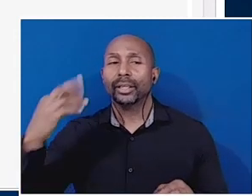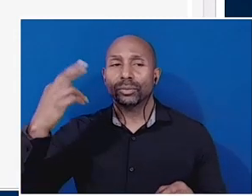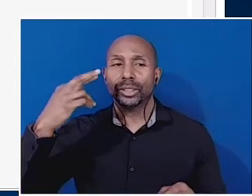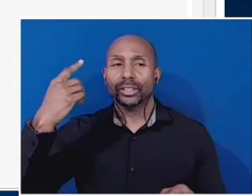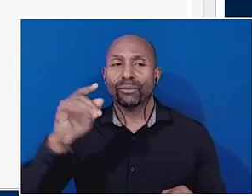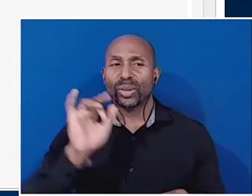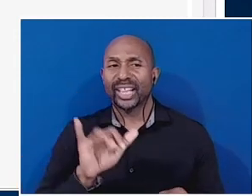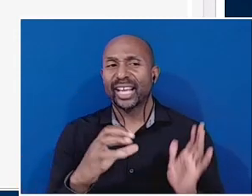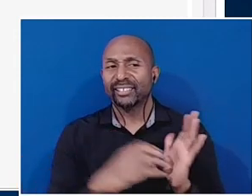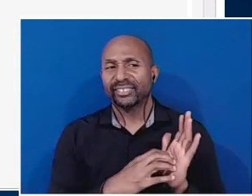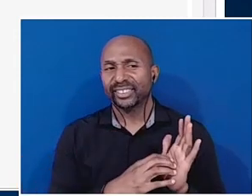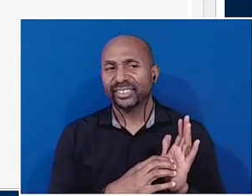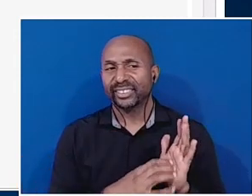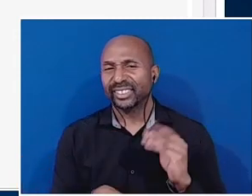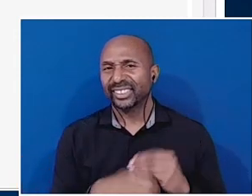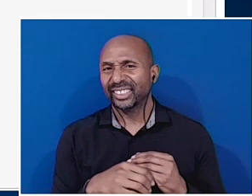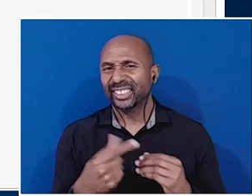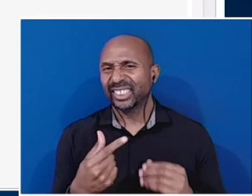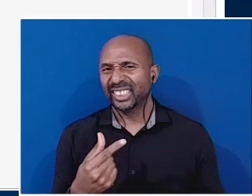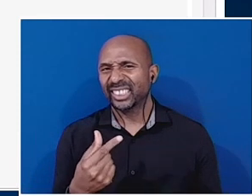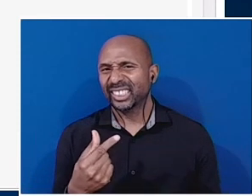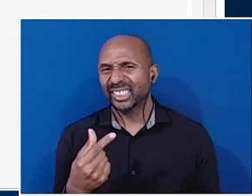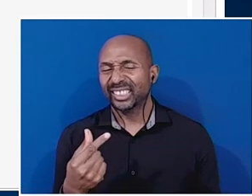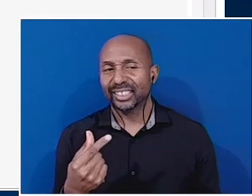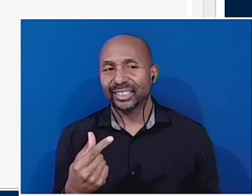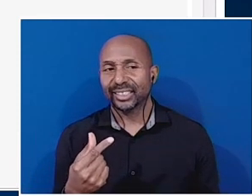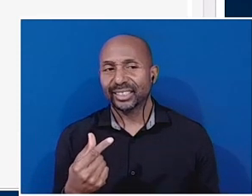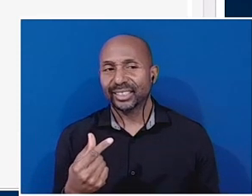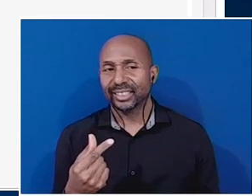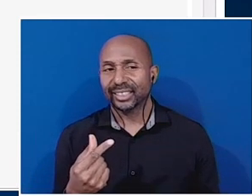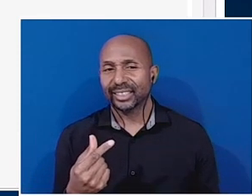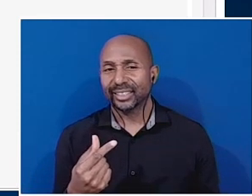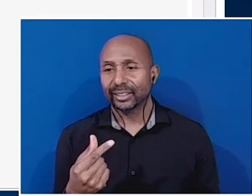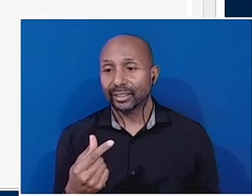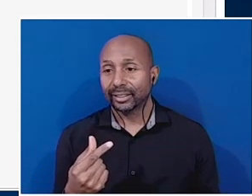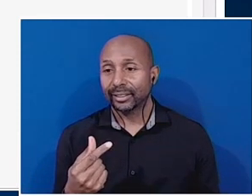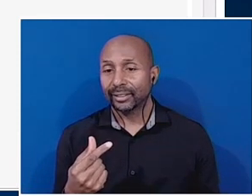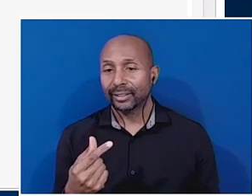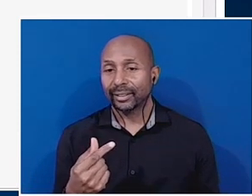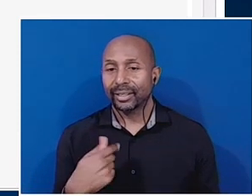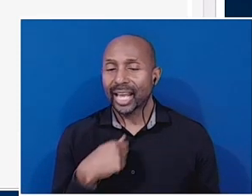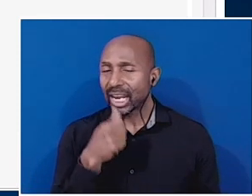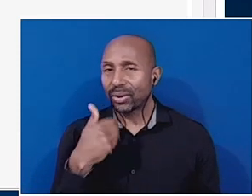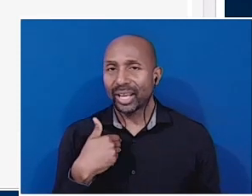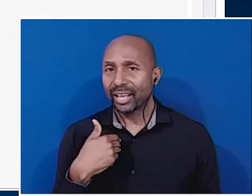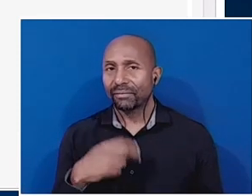I, you know, I guess I don't have a problem with notifying, you know, these